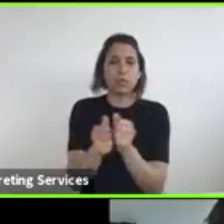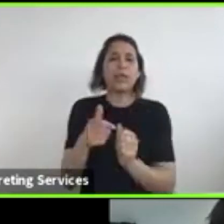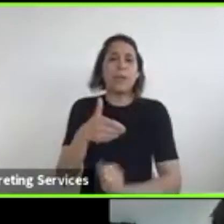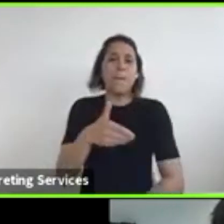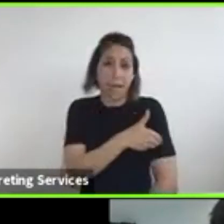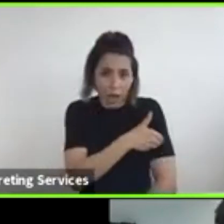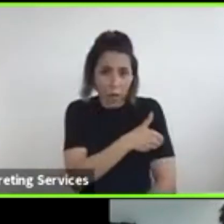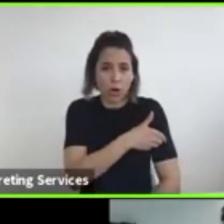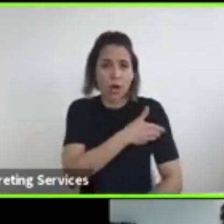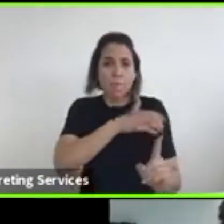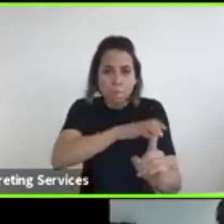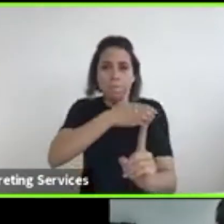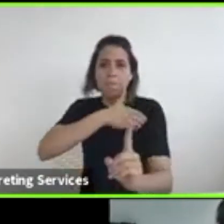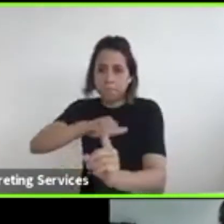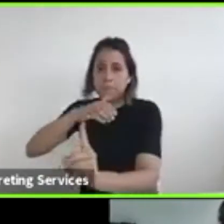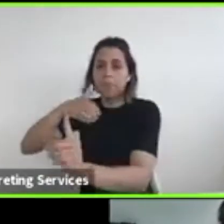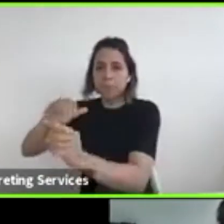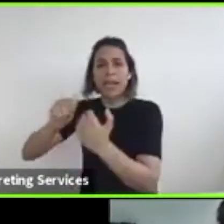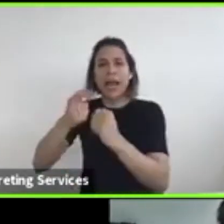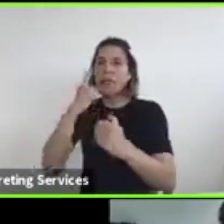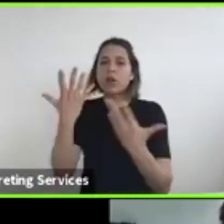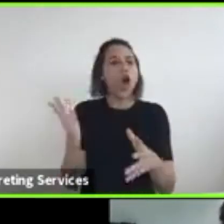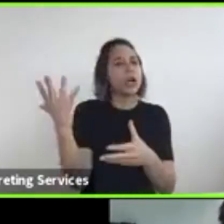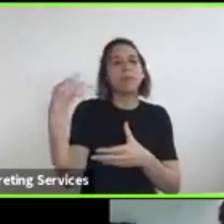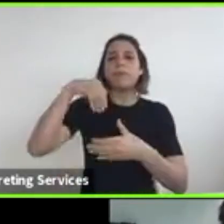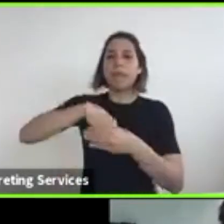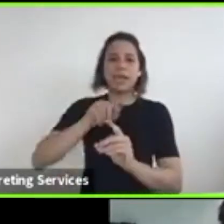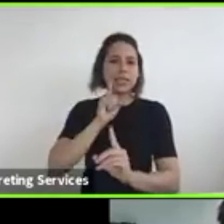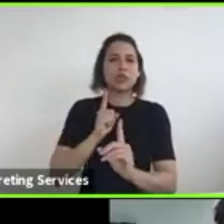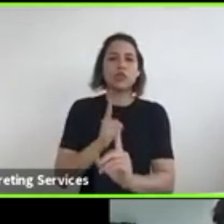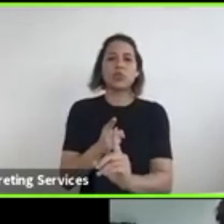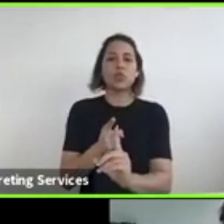CAN ALREADY, BE BAKED INTO THE WAYS IN WHICH OUR